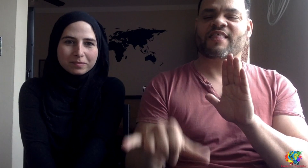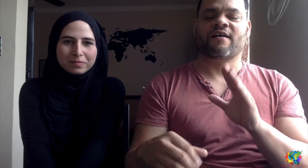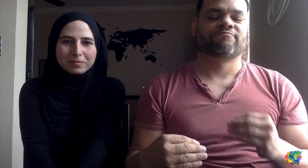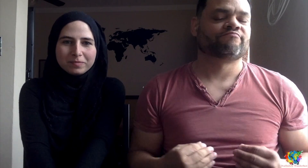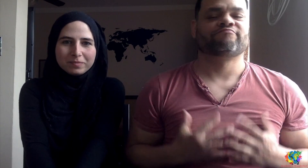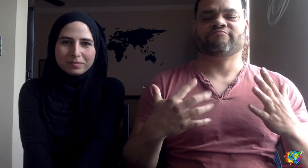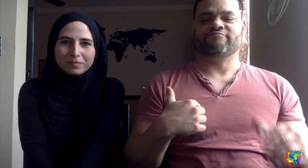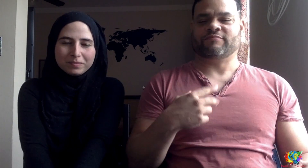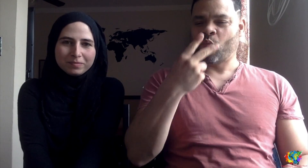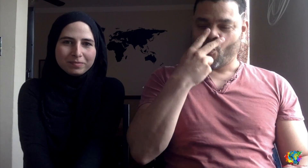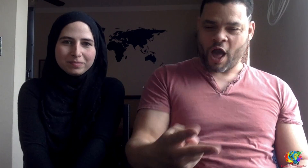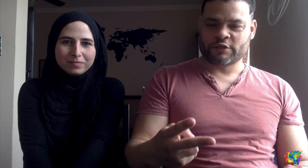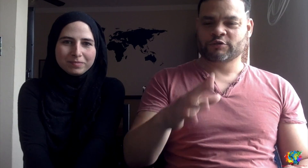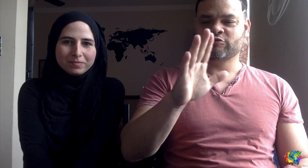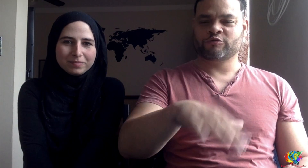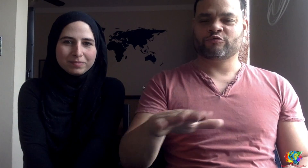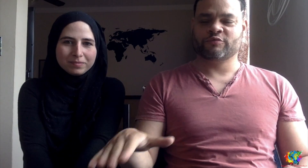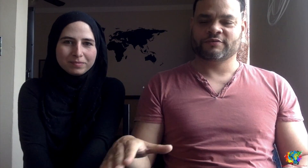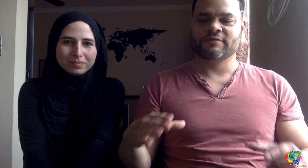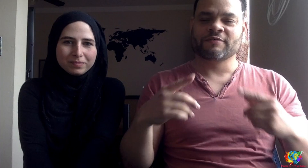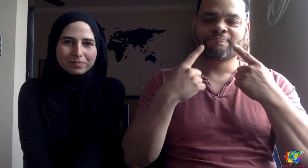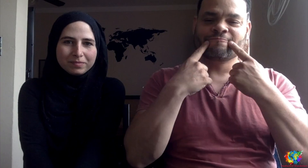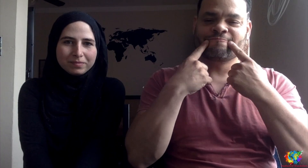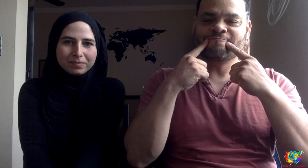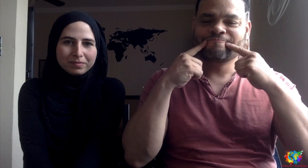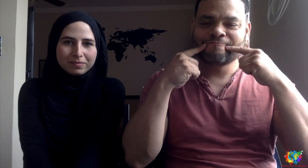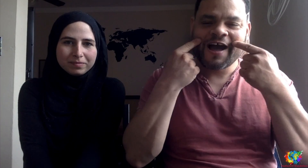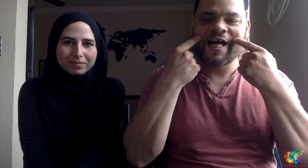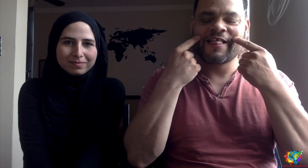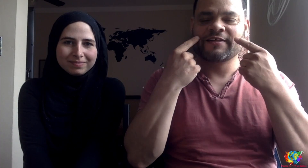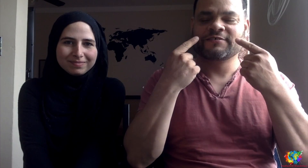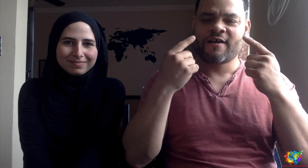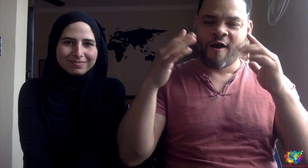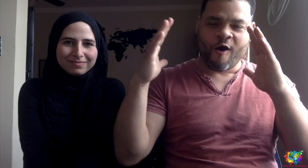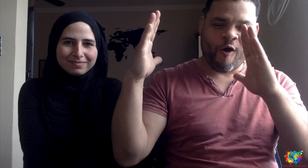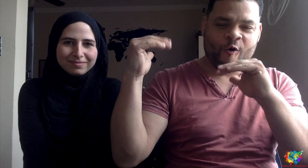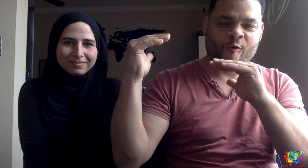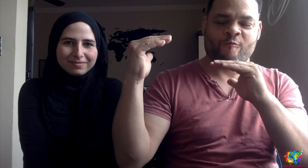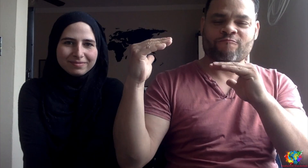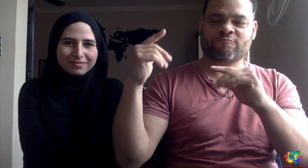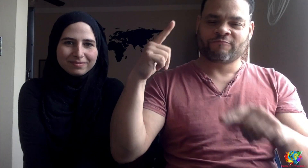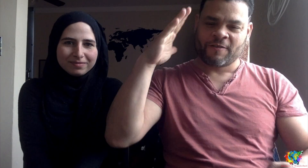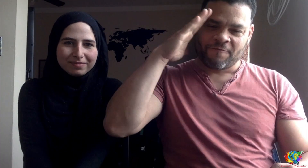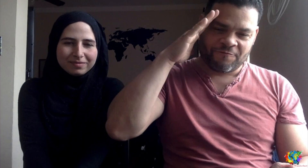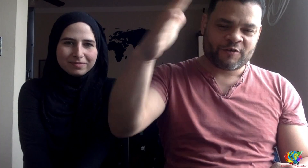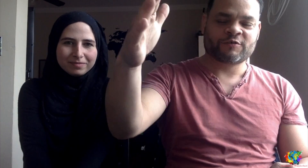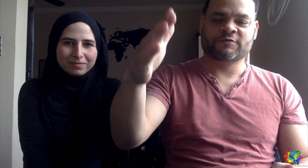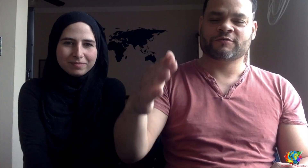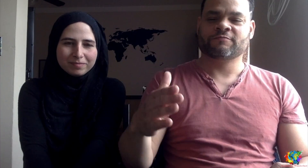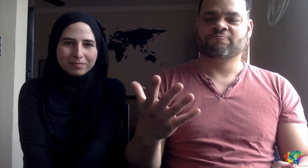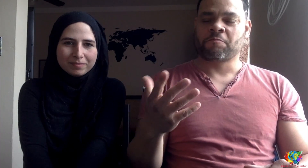Gregory: That really warms me watching these kids smile having hopes for their future